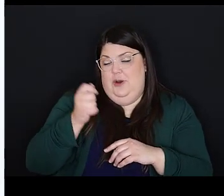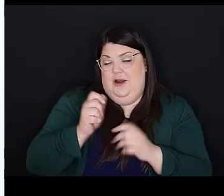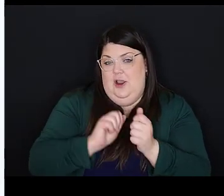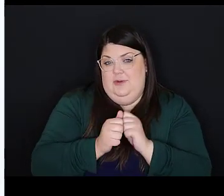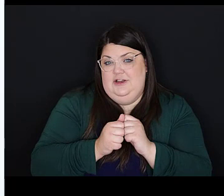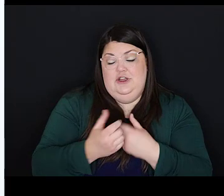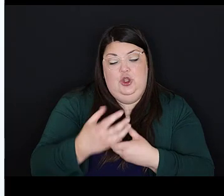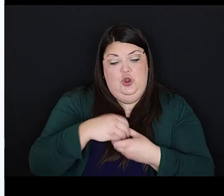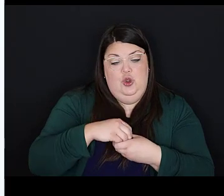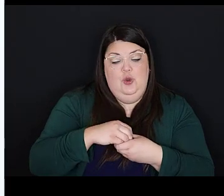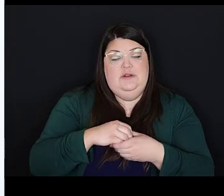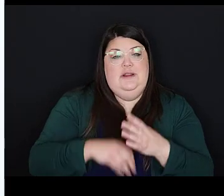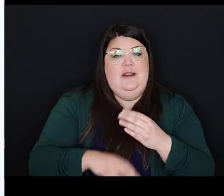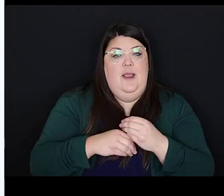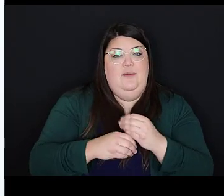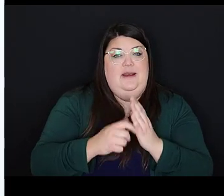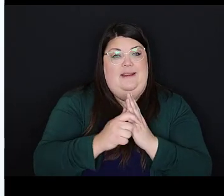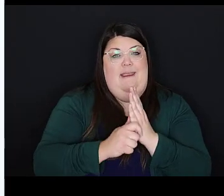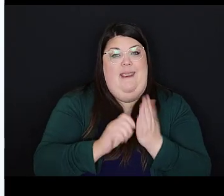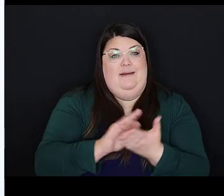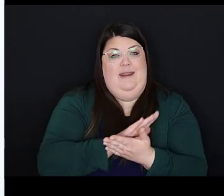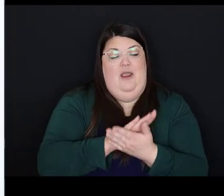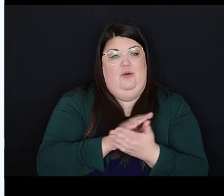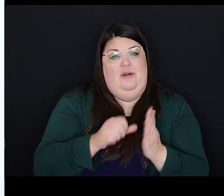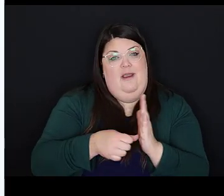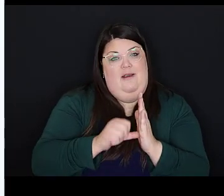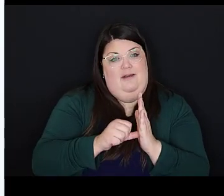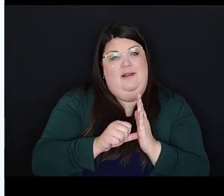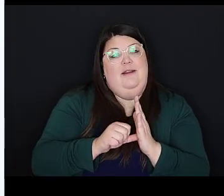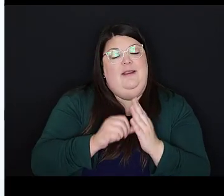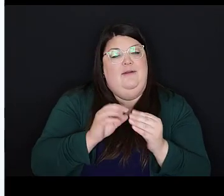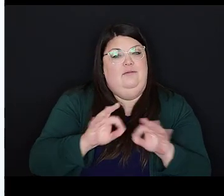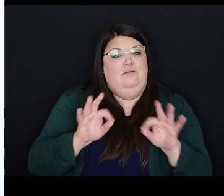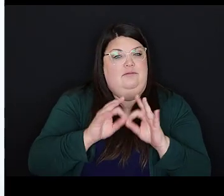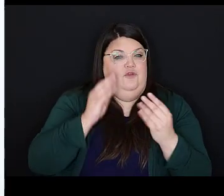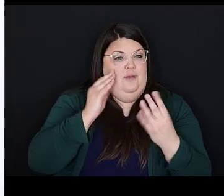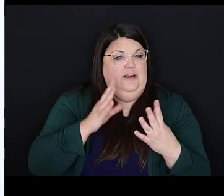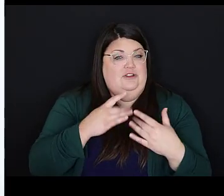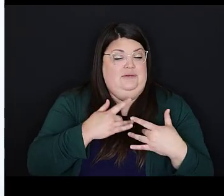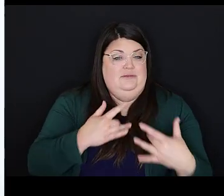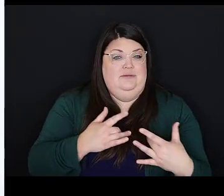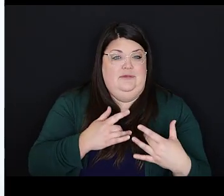accompanying handout highlighting pertinent information that generally applies across